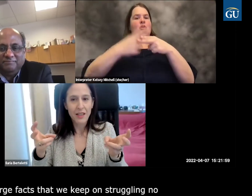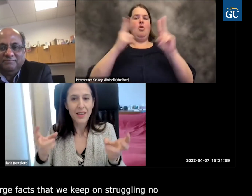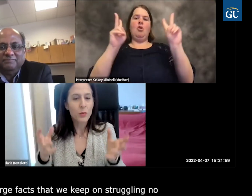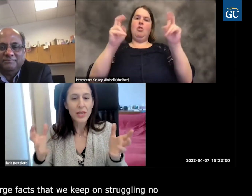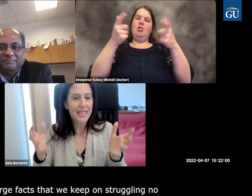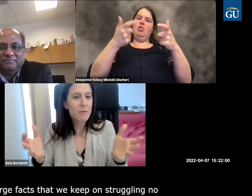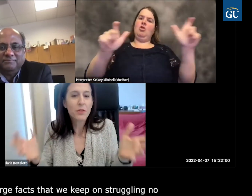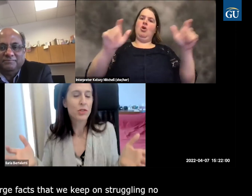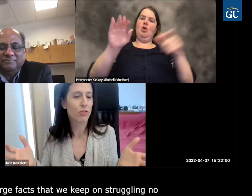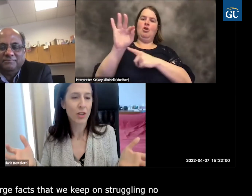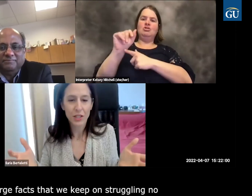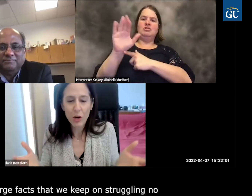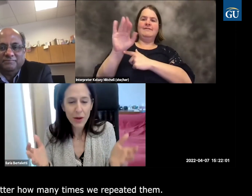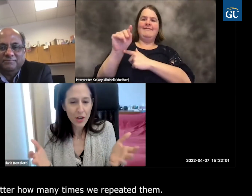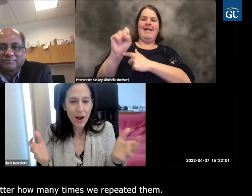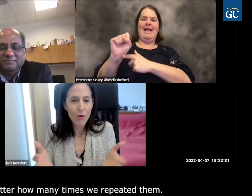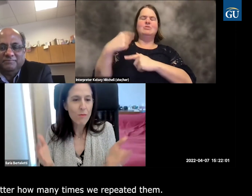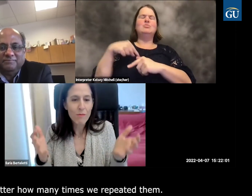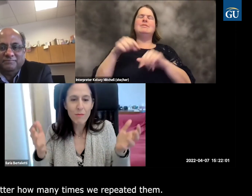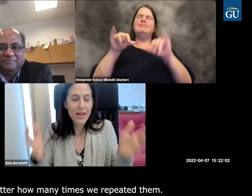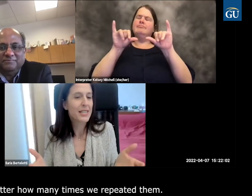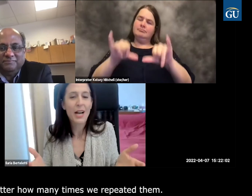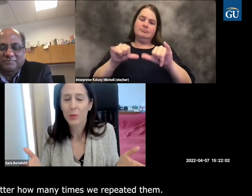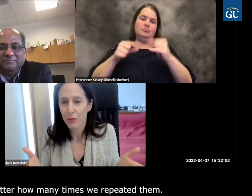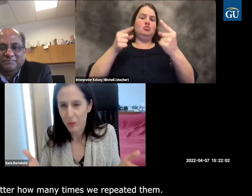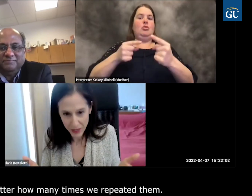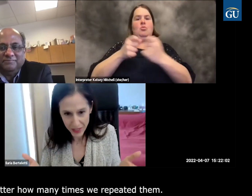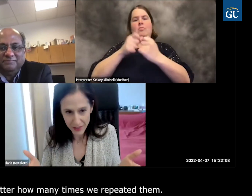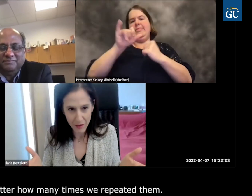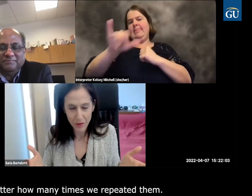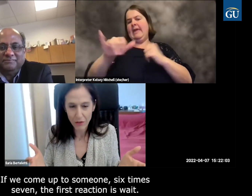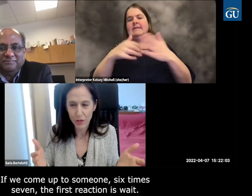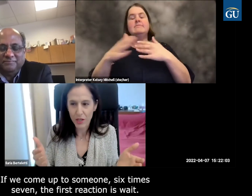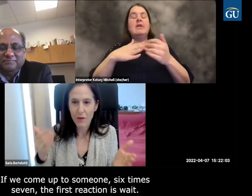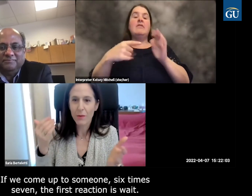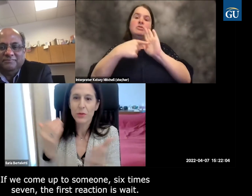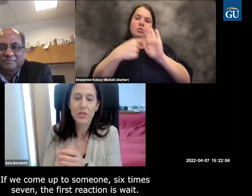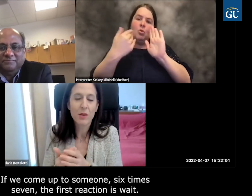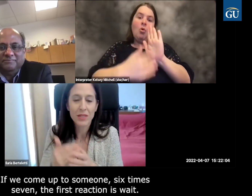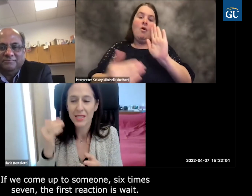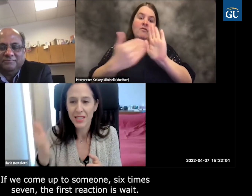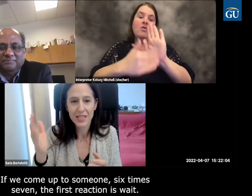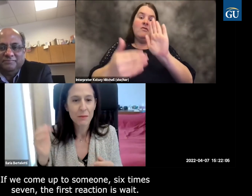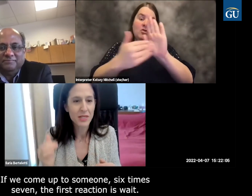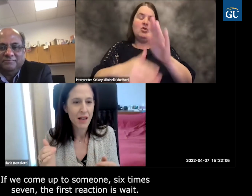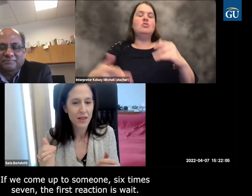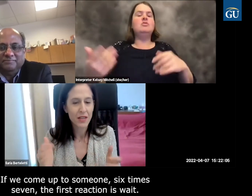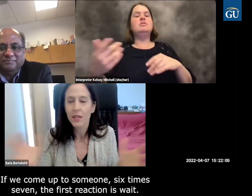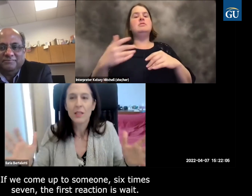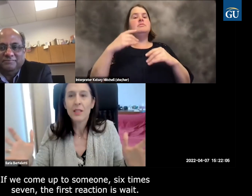that we keep on struggling no matter how many times we've repeated them if we